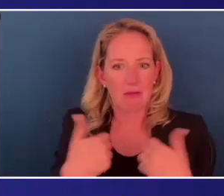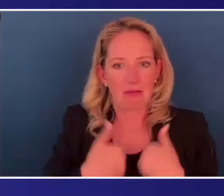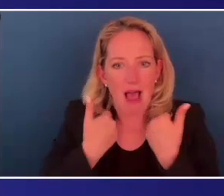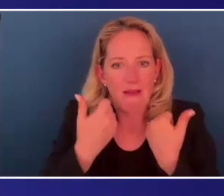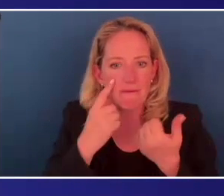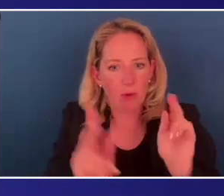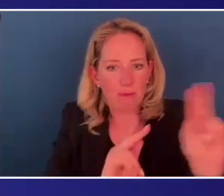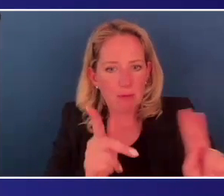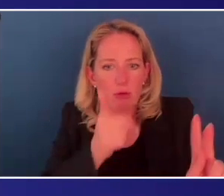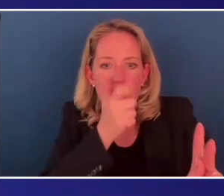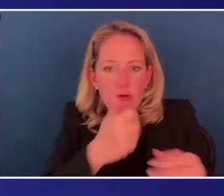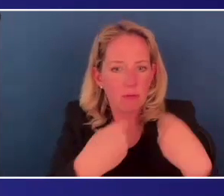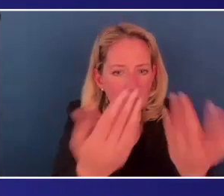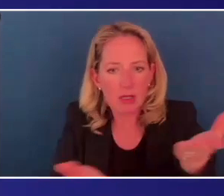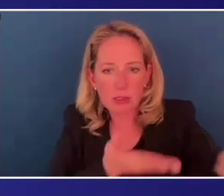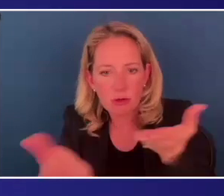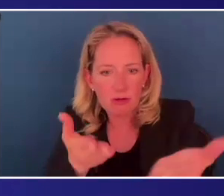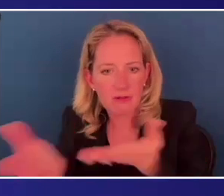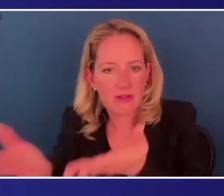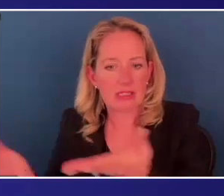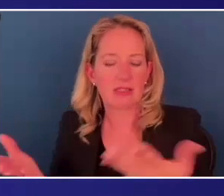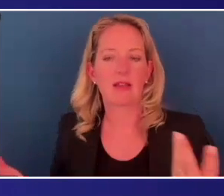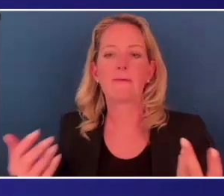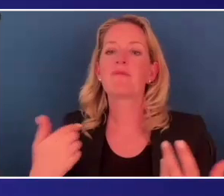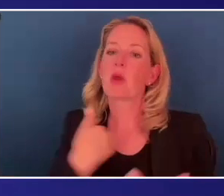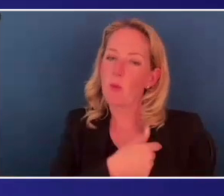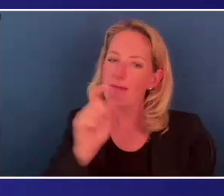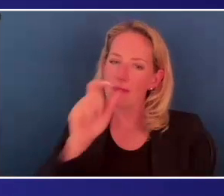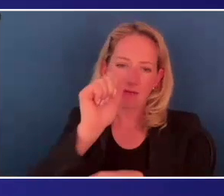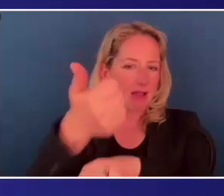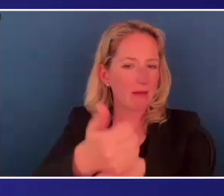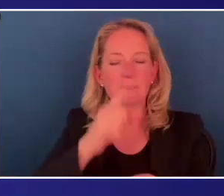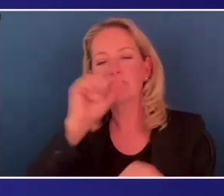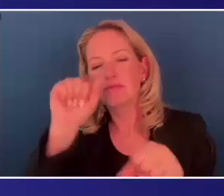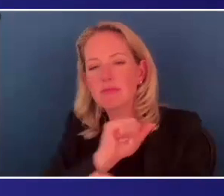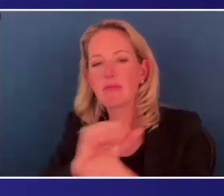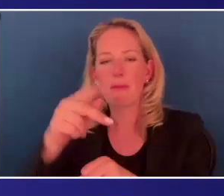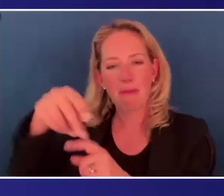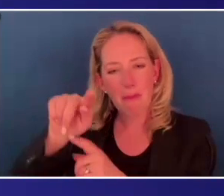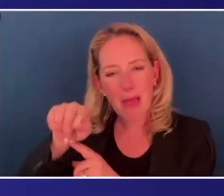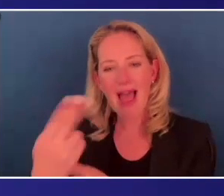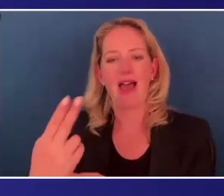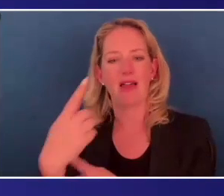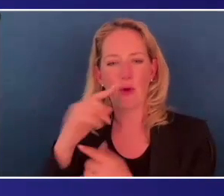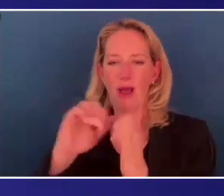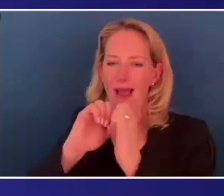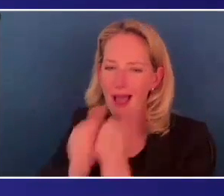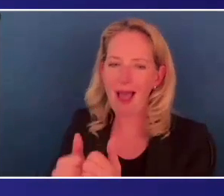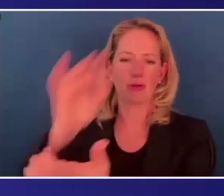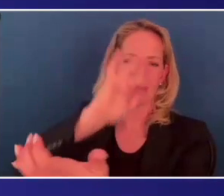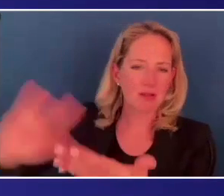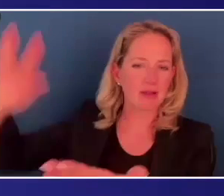We must provide a real pathway out of student out of student debt, not just for today's borrowers, but for the future.